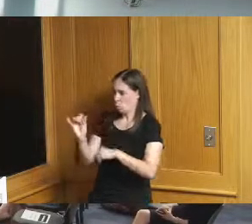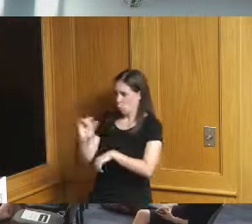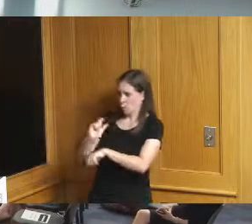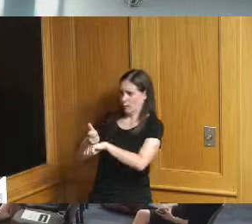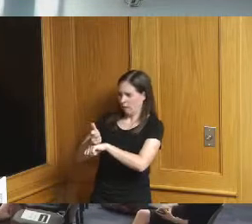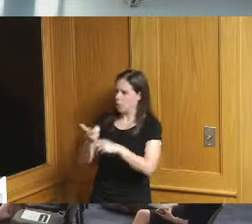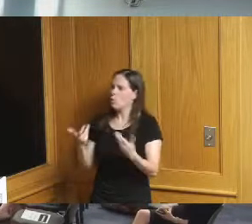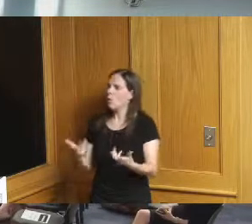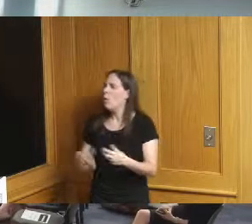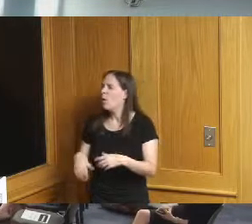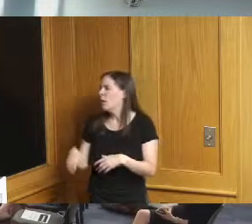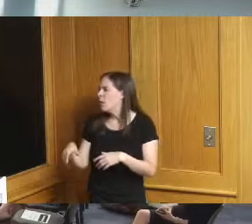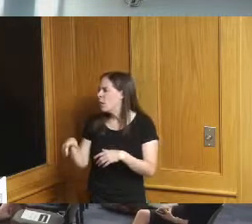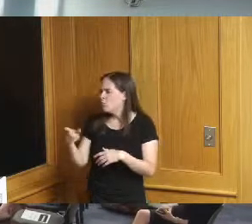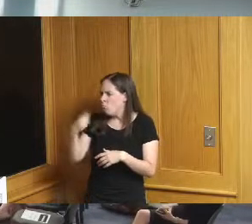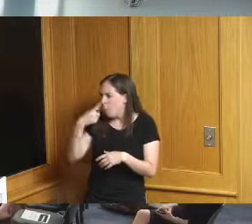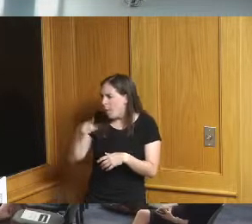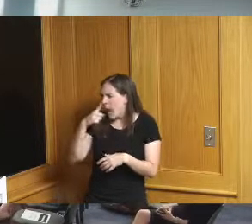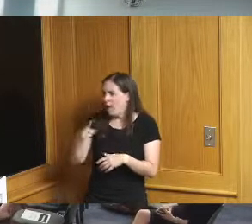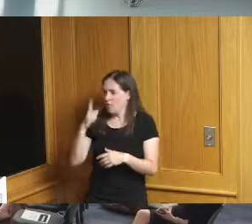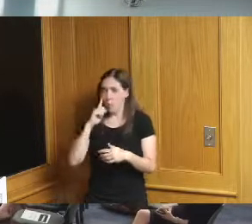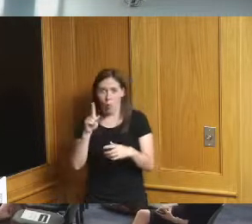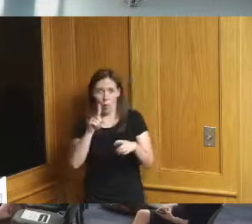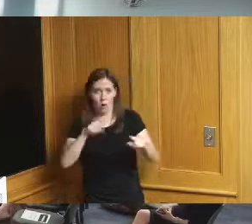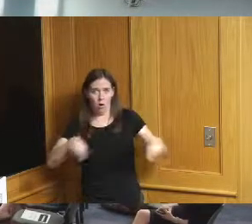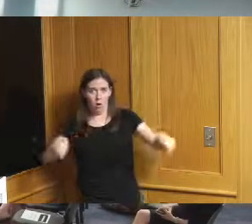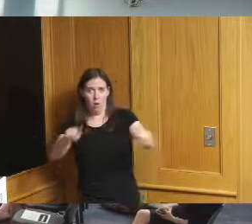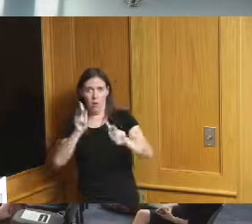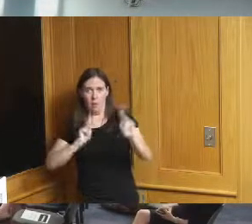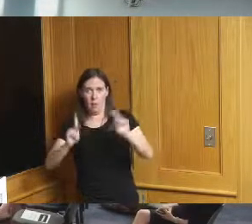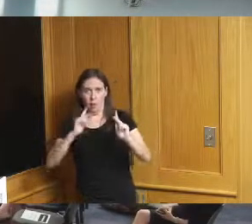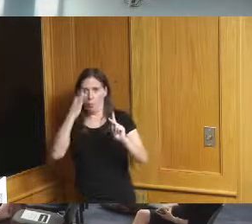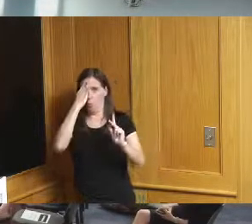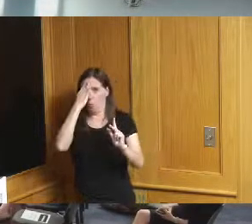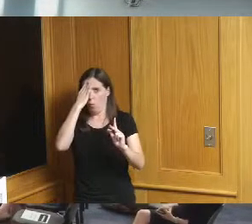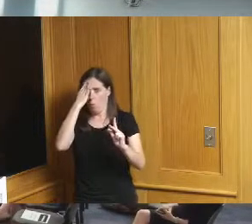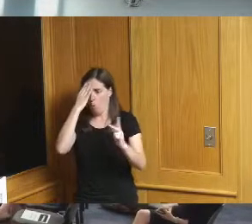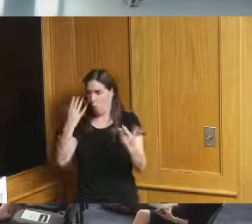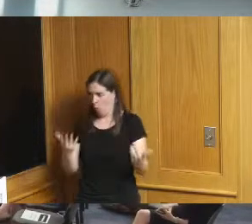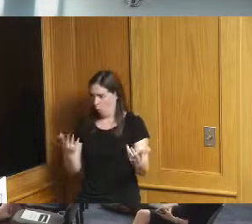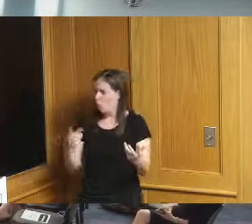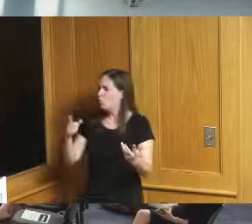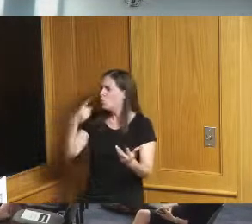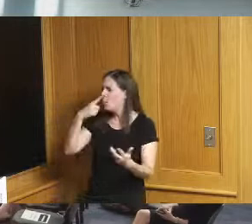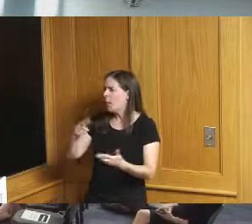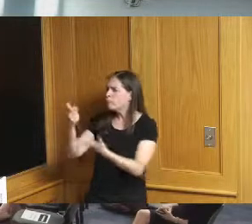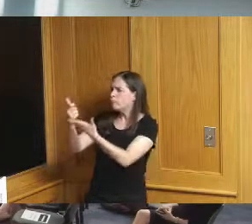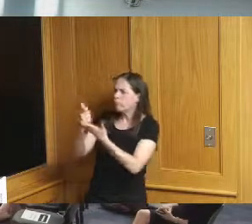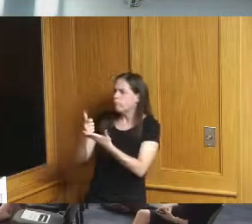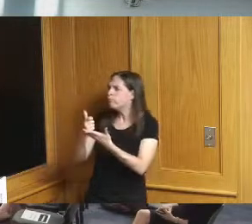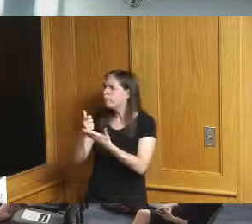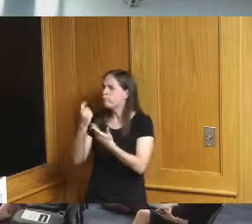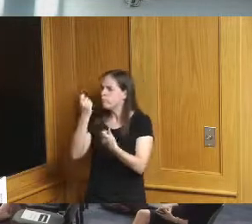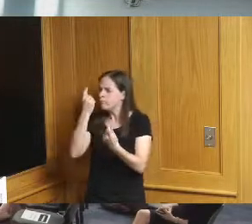could you help for the public's knowledge um help us better understand the the reason for the strong